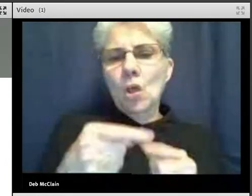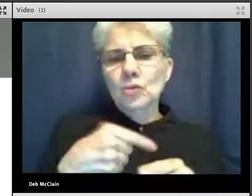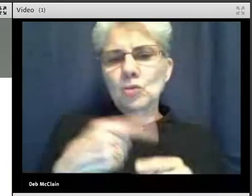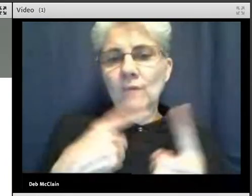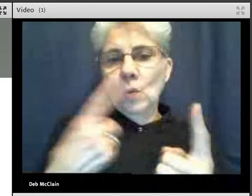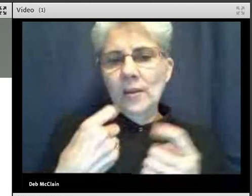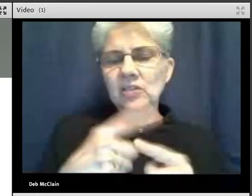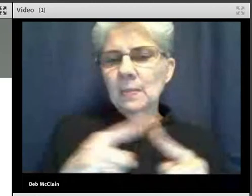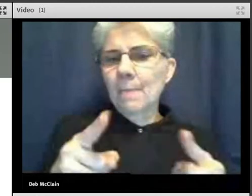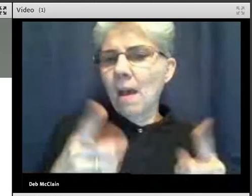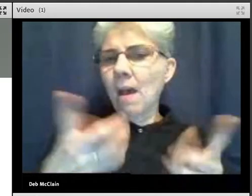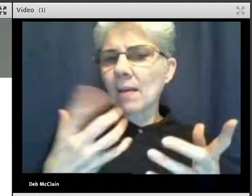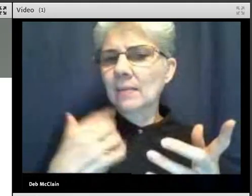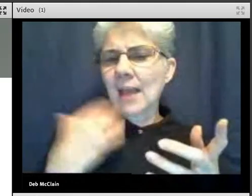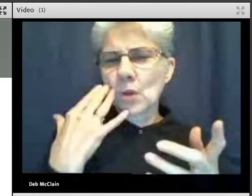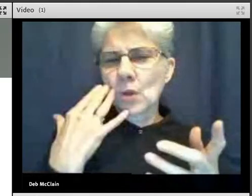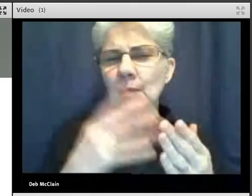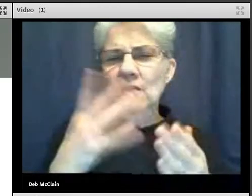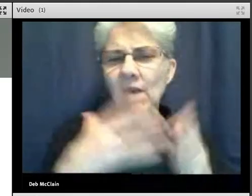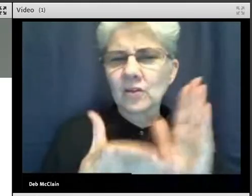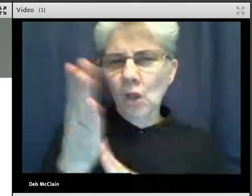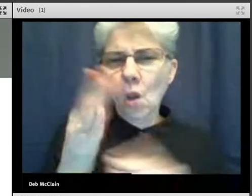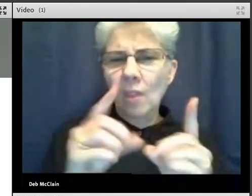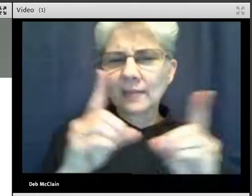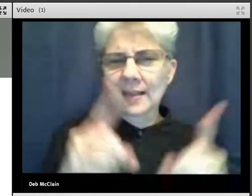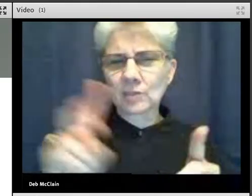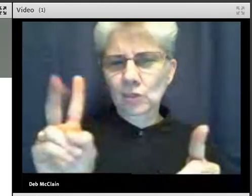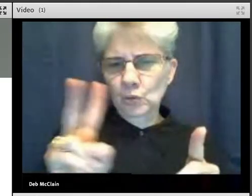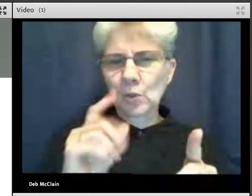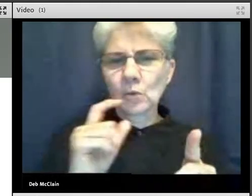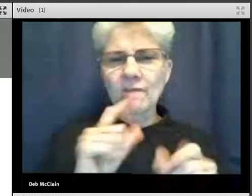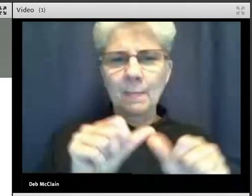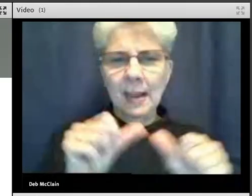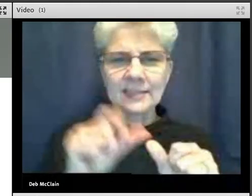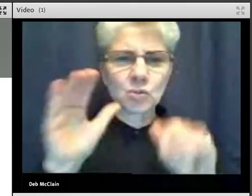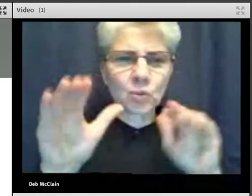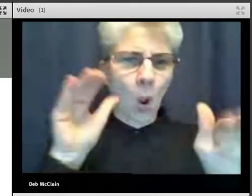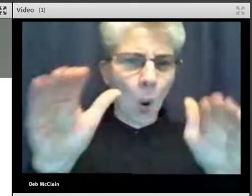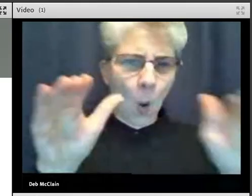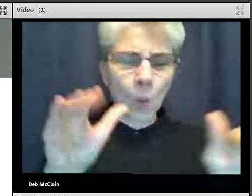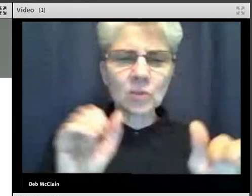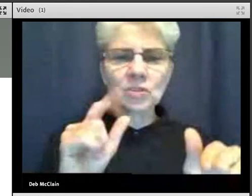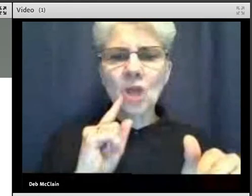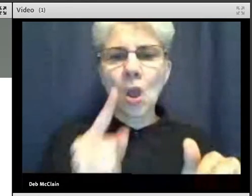I'm going to stay on the line as long as you have questions. But I know some of you have to be on the desk at 2:00